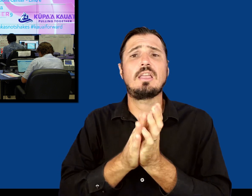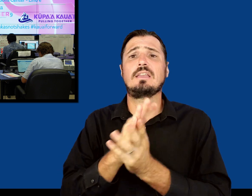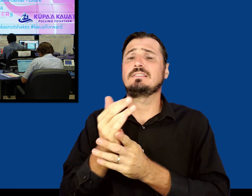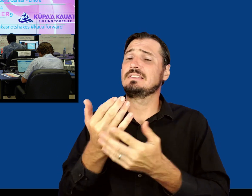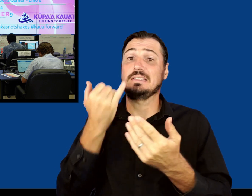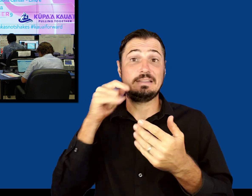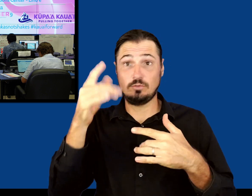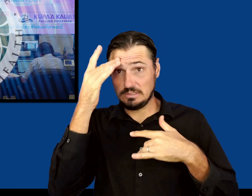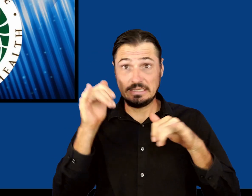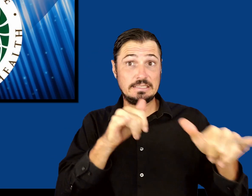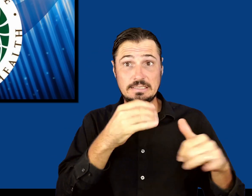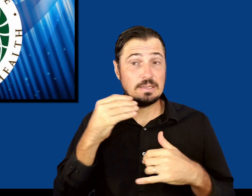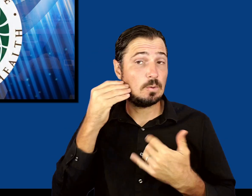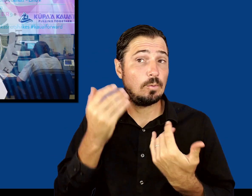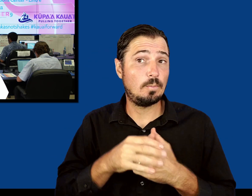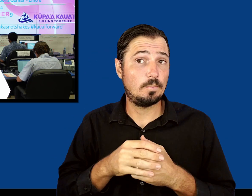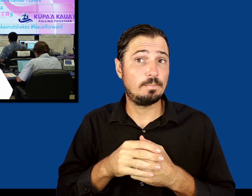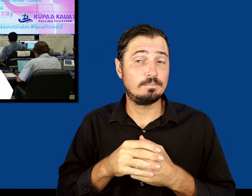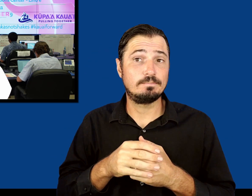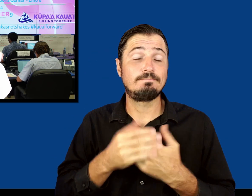Mahalo! Thank you, Dr. Berreman